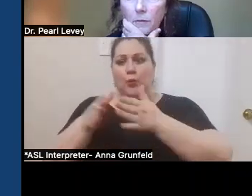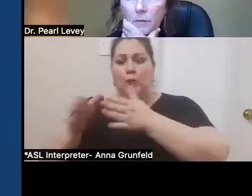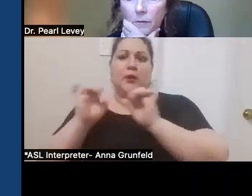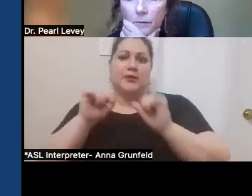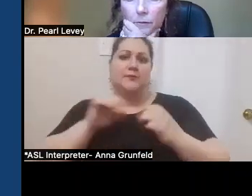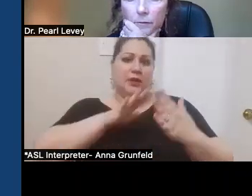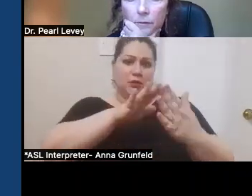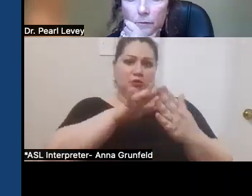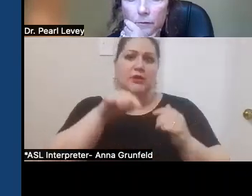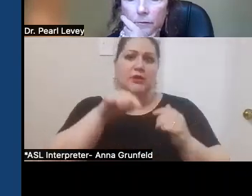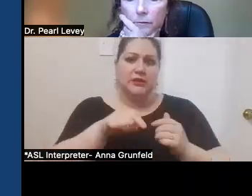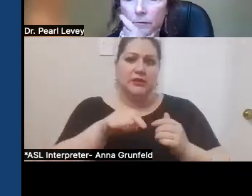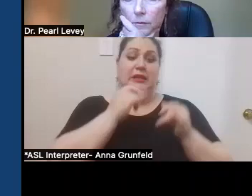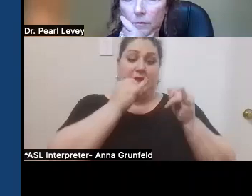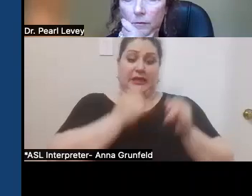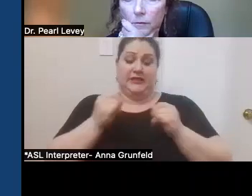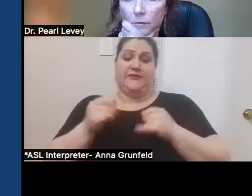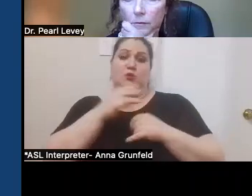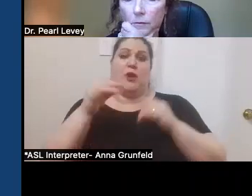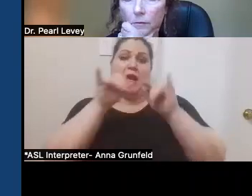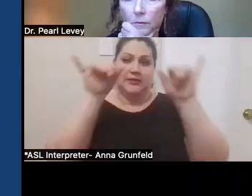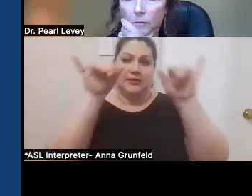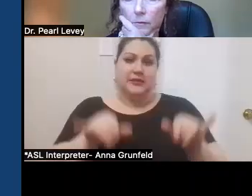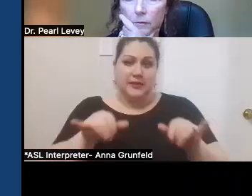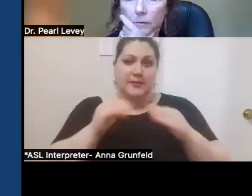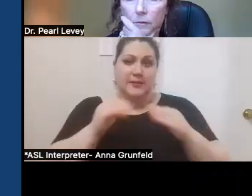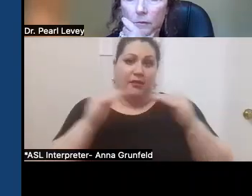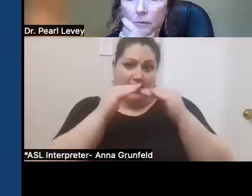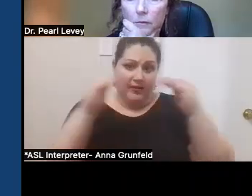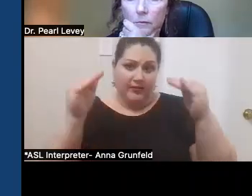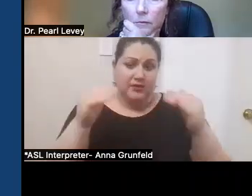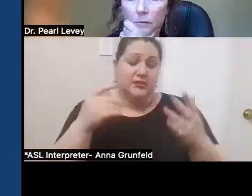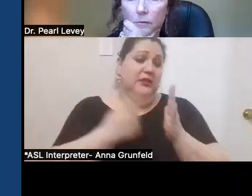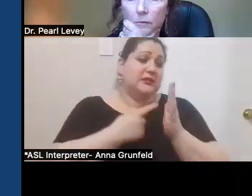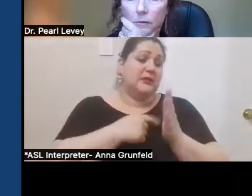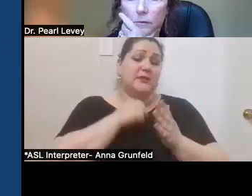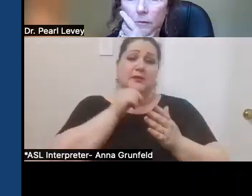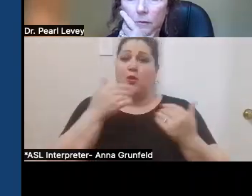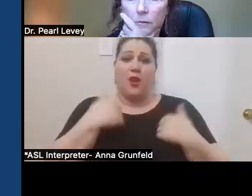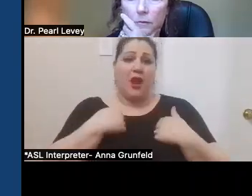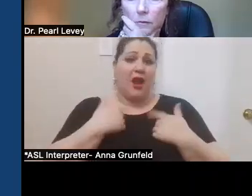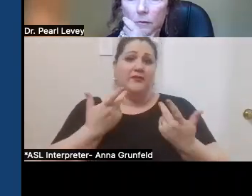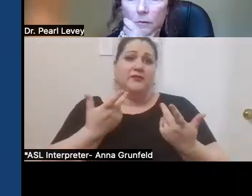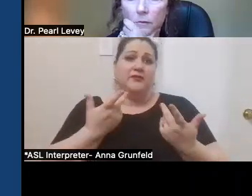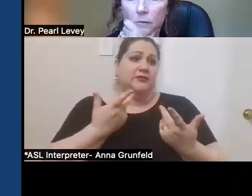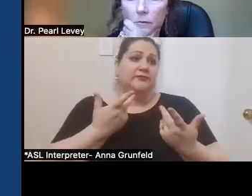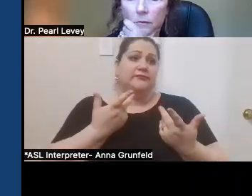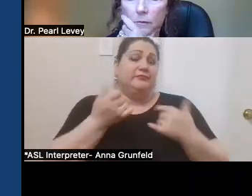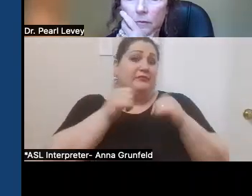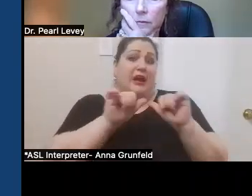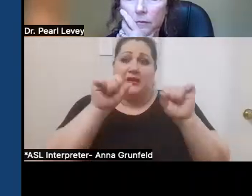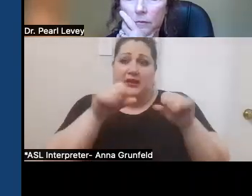And oftentimes we may not have recourse but we turn to things like the code of conduct and looking at those.